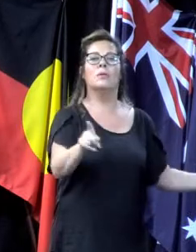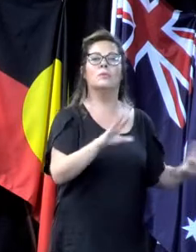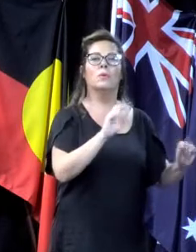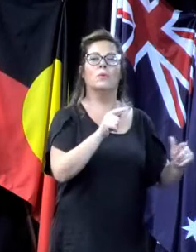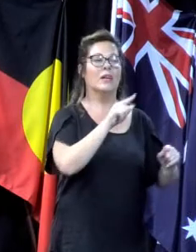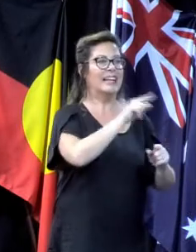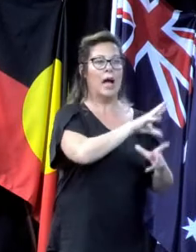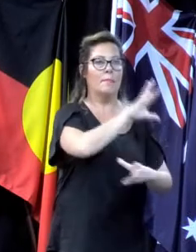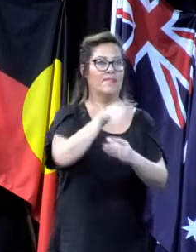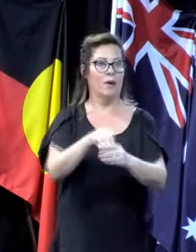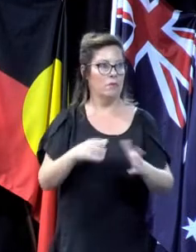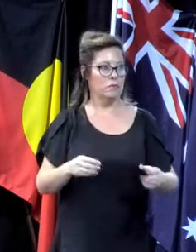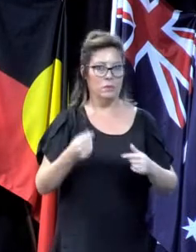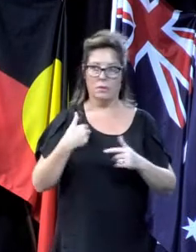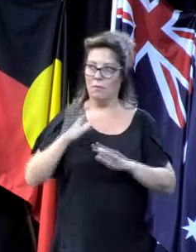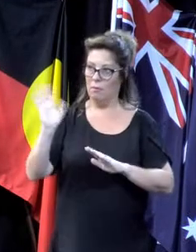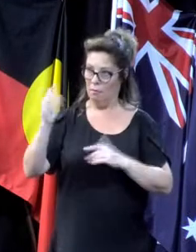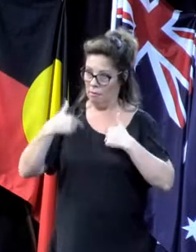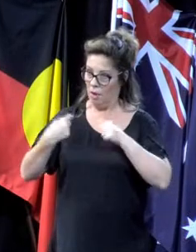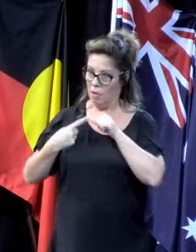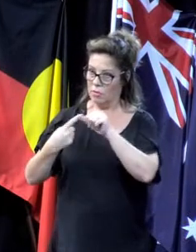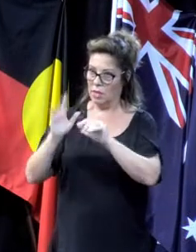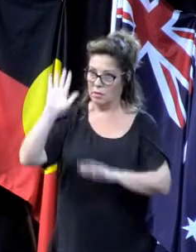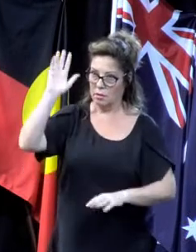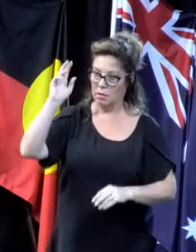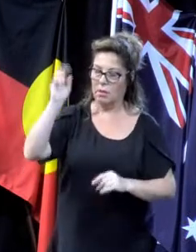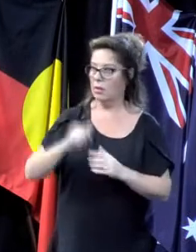Alright, well, let's go, Ms. Morris. Do you want me to start? MS MORRIS: I'll start.